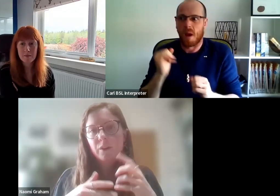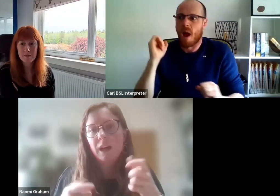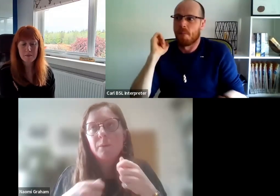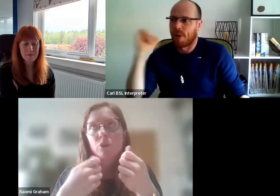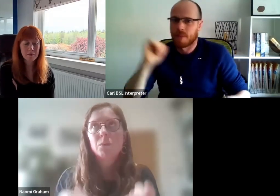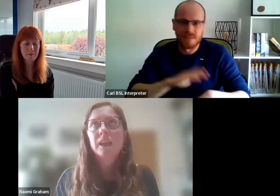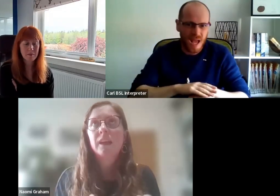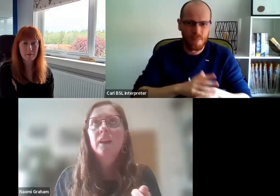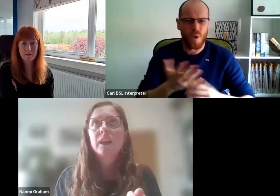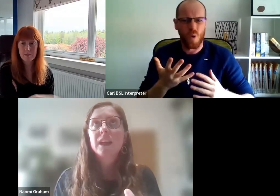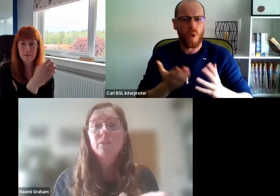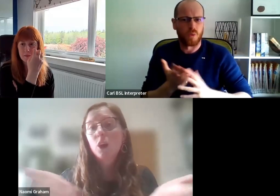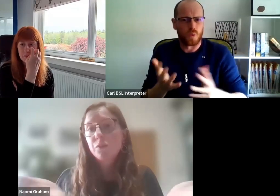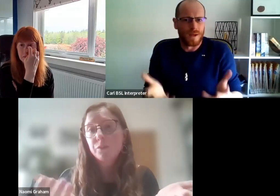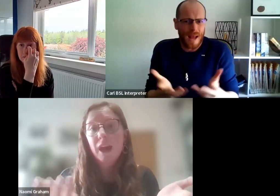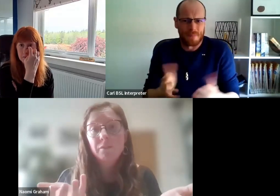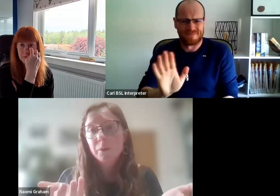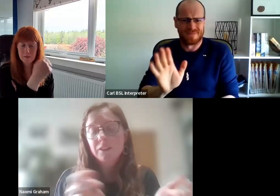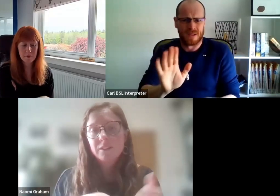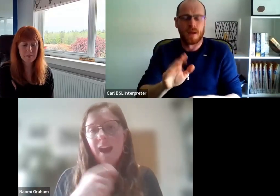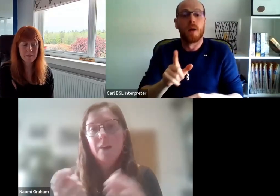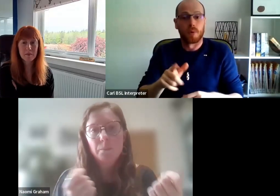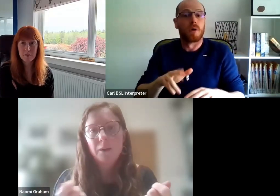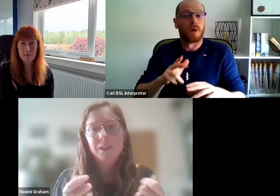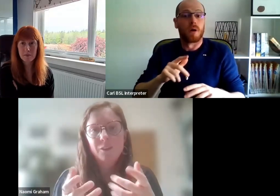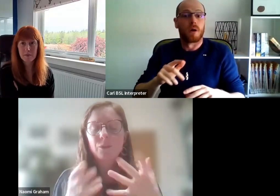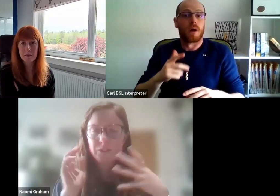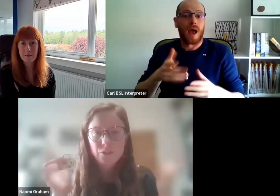you're, I would normally give the option for everyone to have a pipecleaner or...